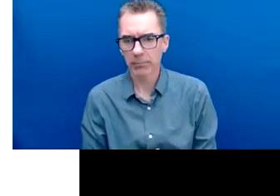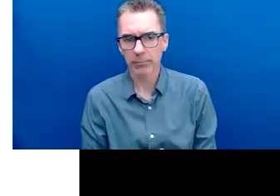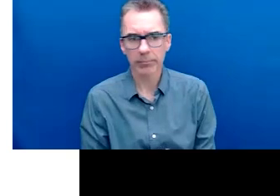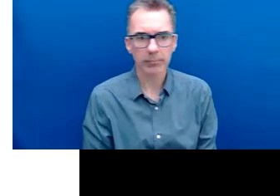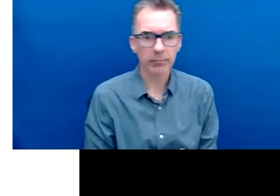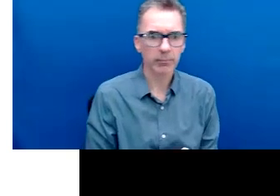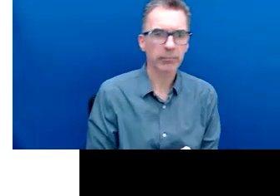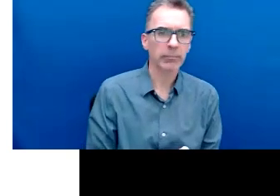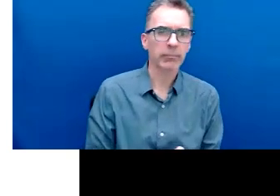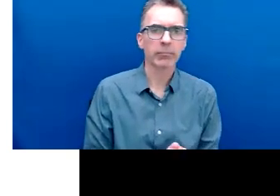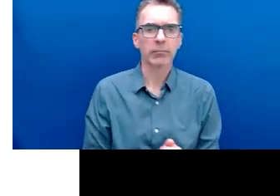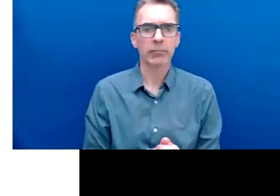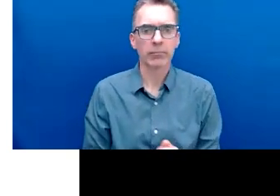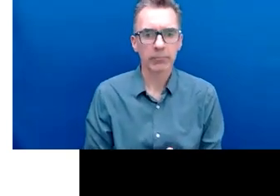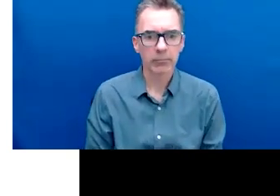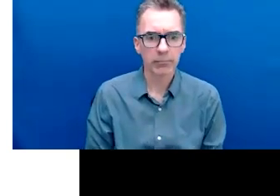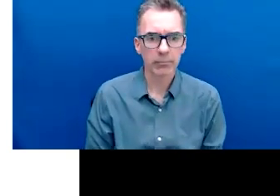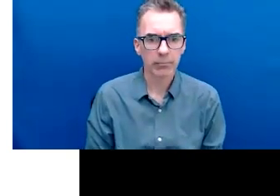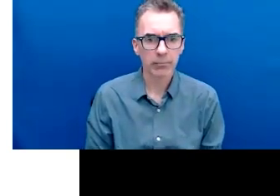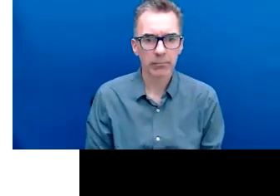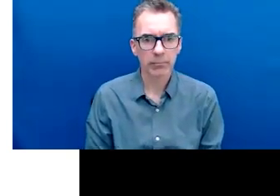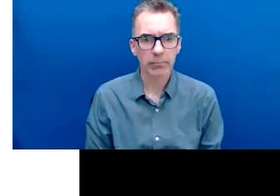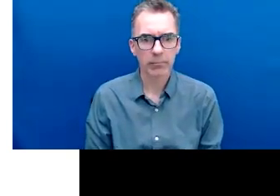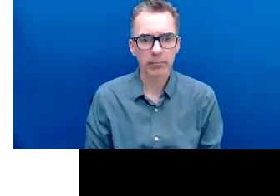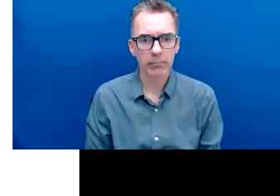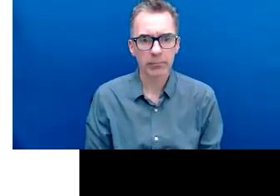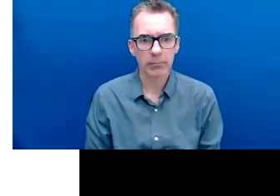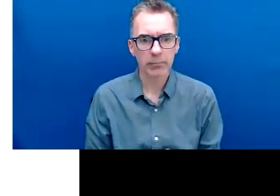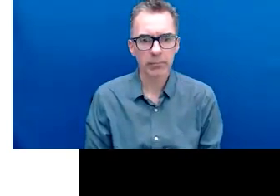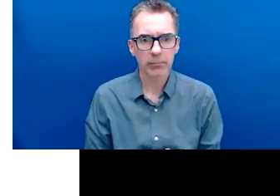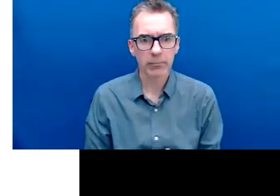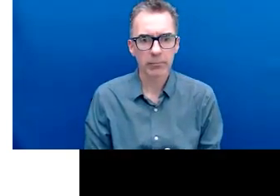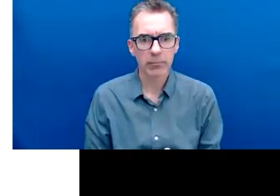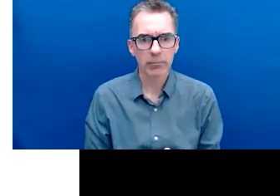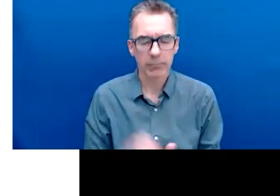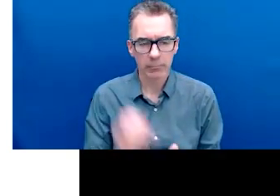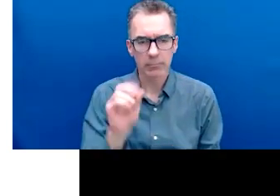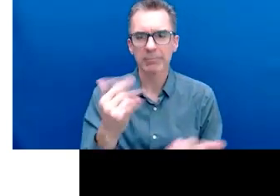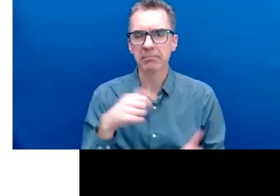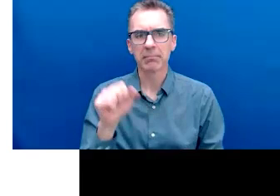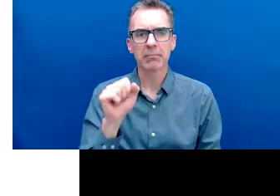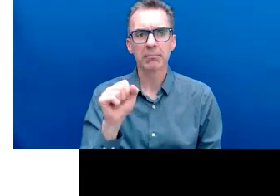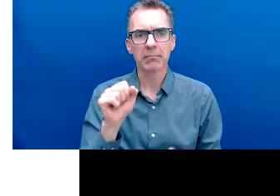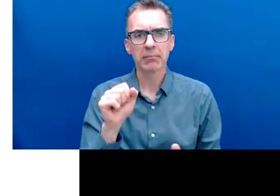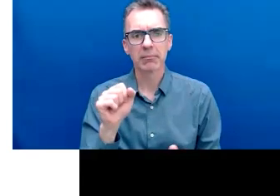Okay. So here's the question. Why are the success rates better